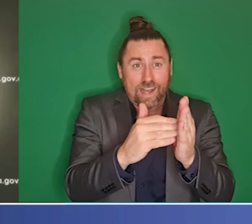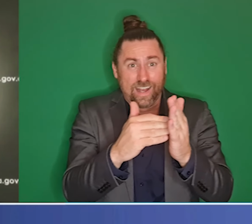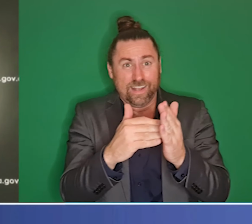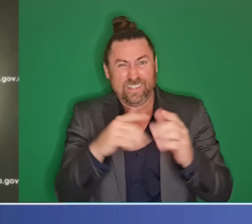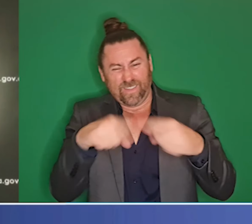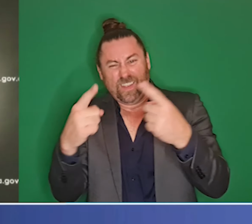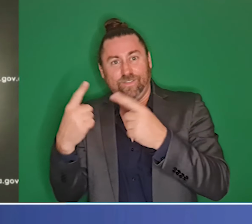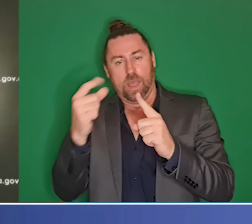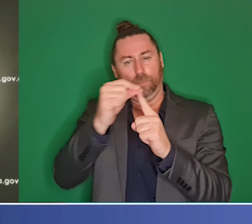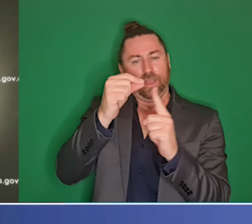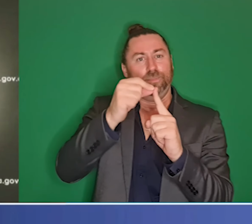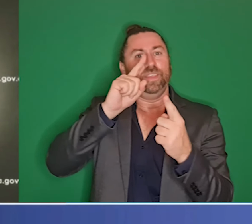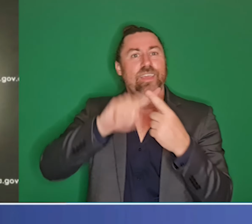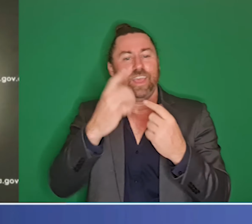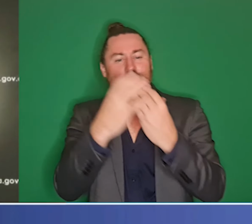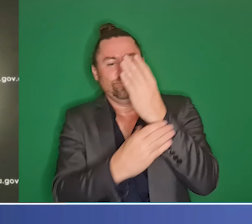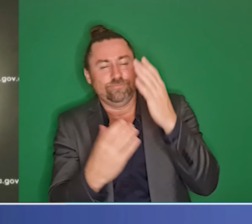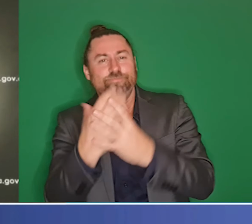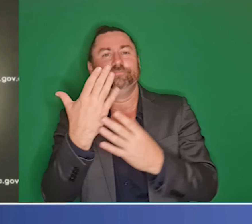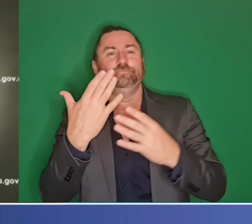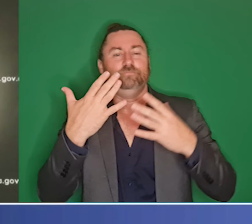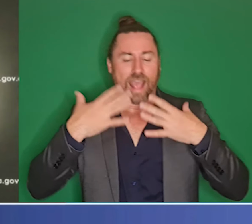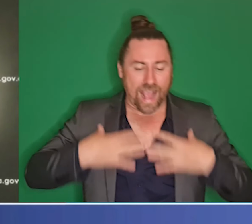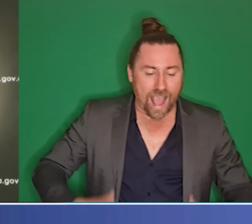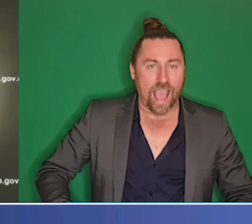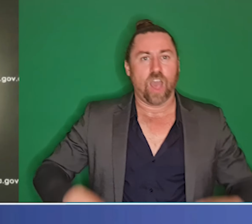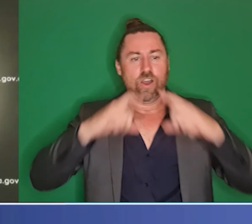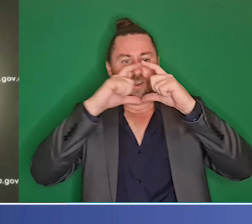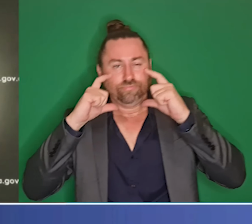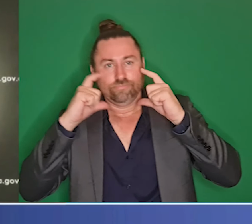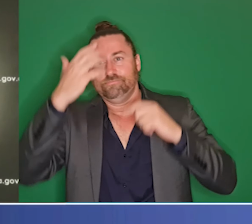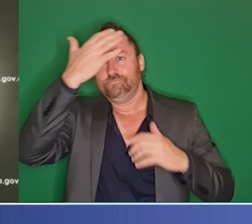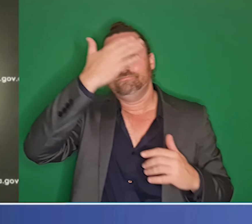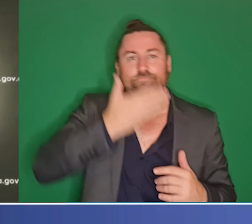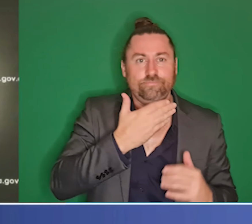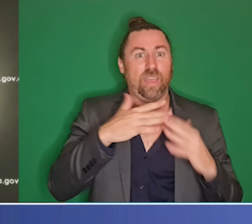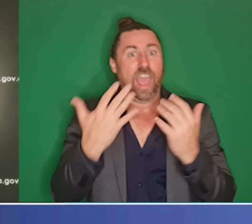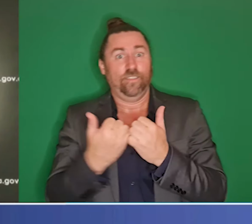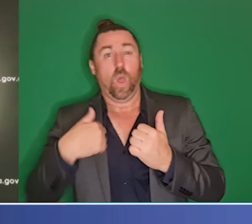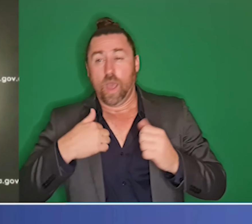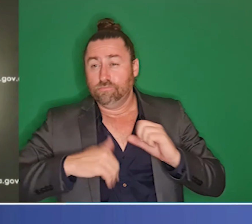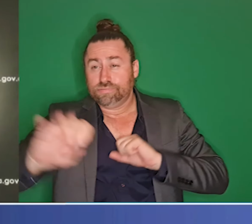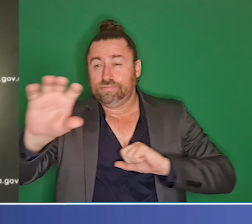to state and territory hospital systems, to private hospital systems,